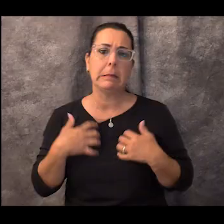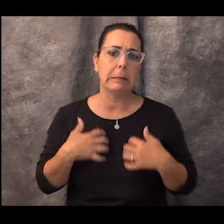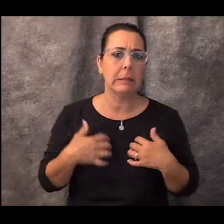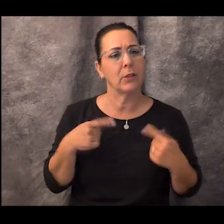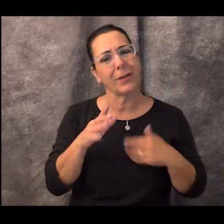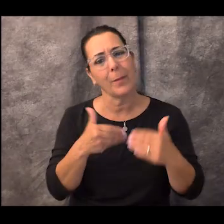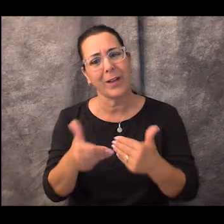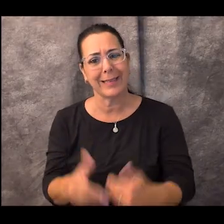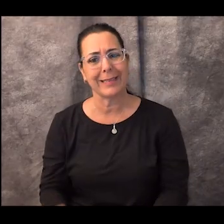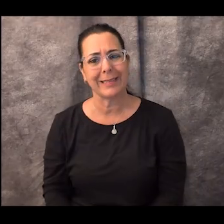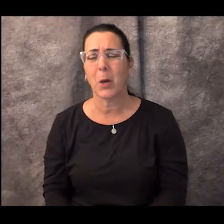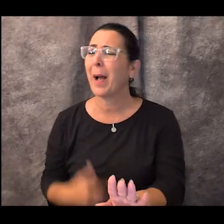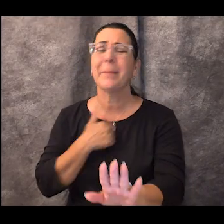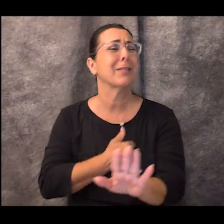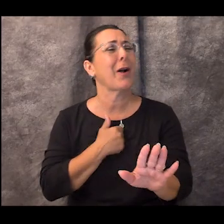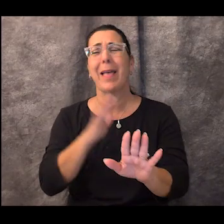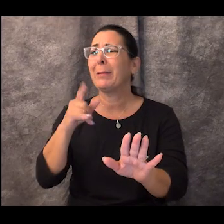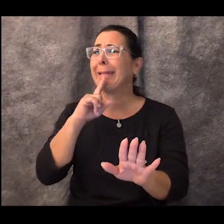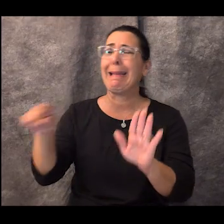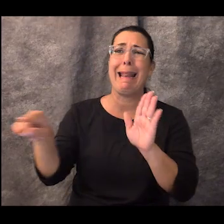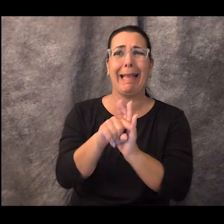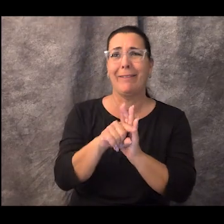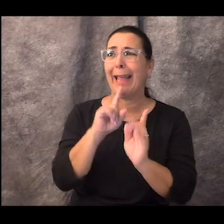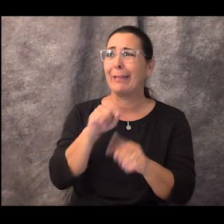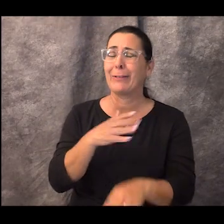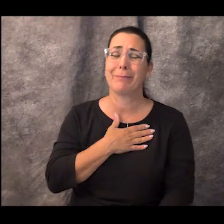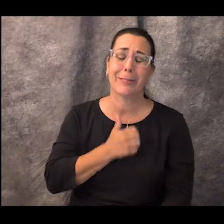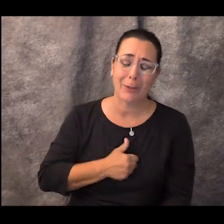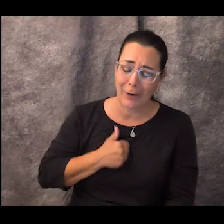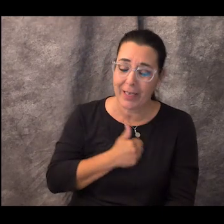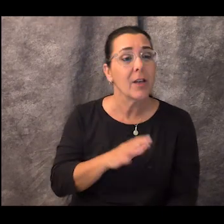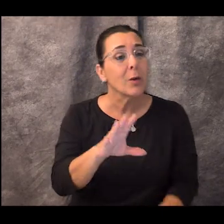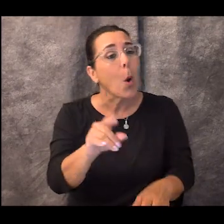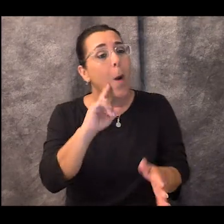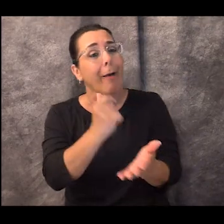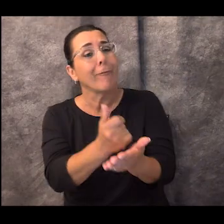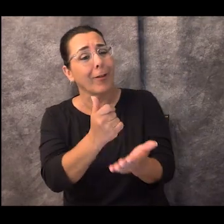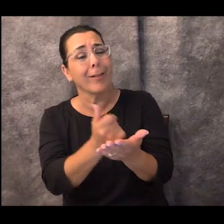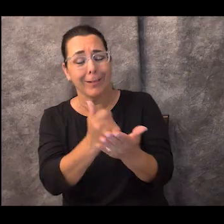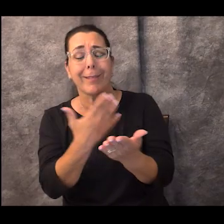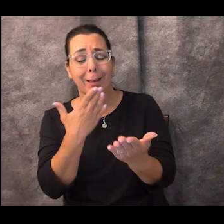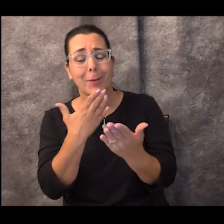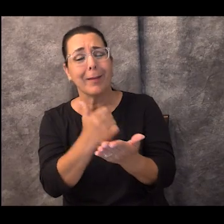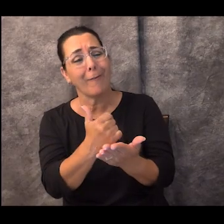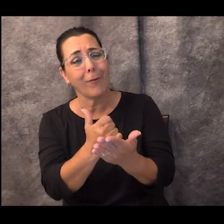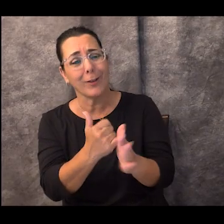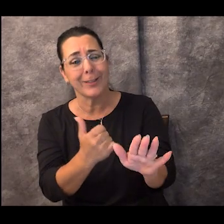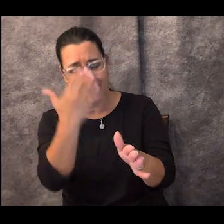(Michelle) I'm sorry. That was a bummer. (Eric) No, no. It's helpful. It's so helpful to know. And I think, tying it